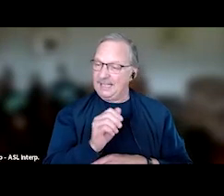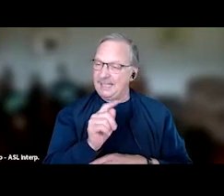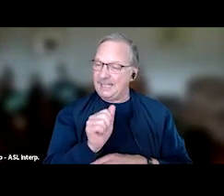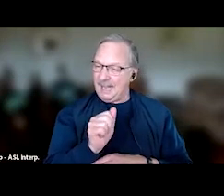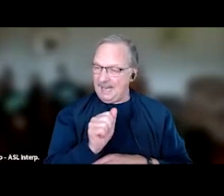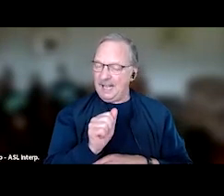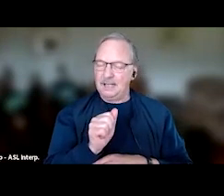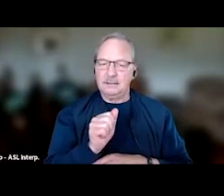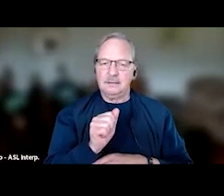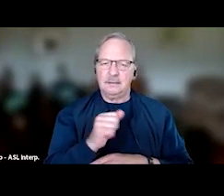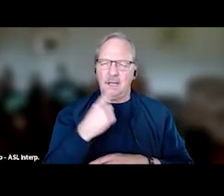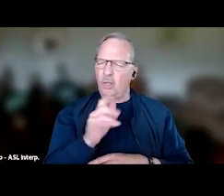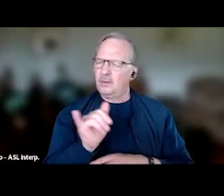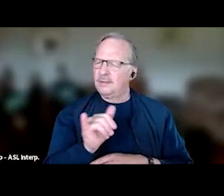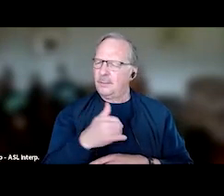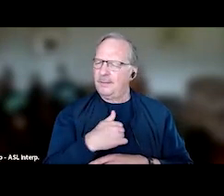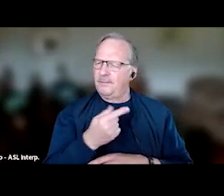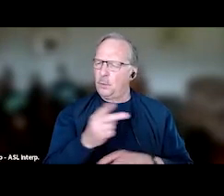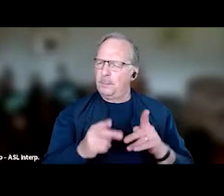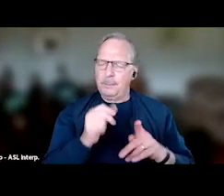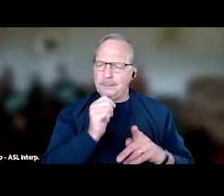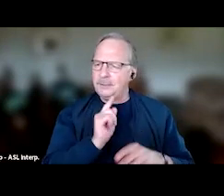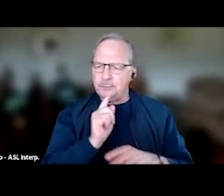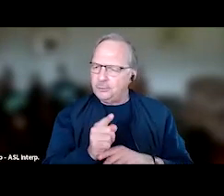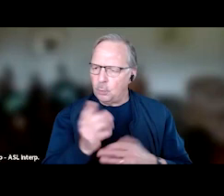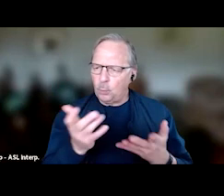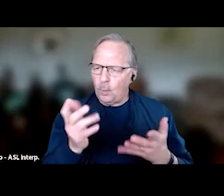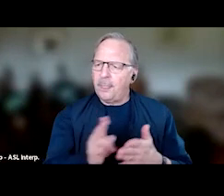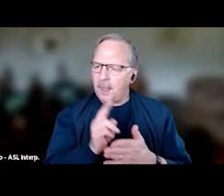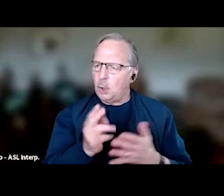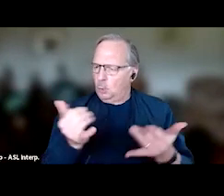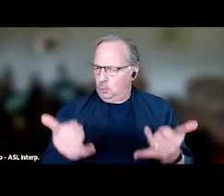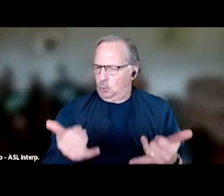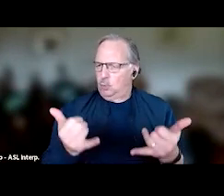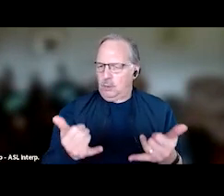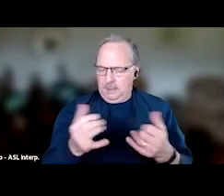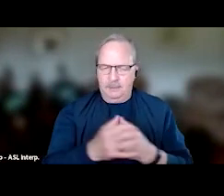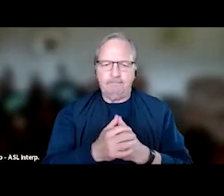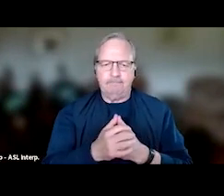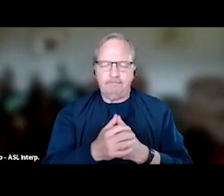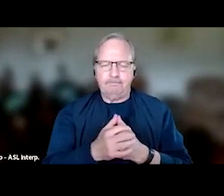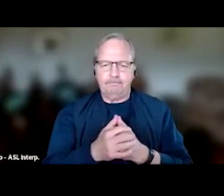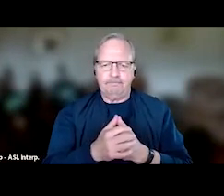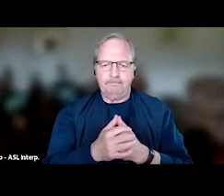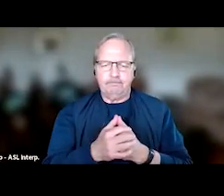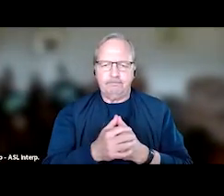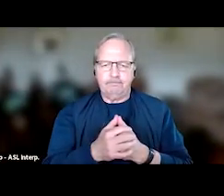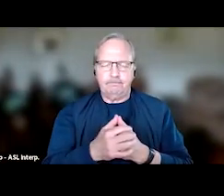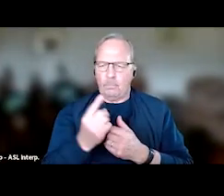It looks like we've got a couple folks who just aren't sure what they use currently, and one person says that they use something